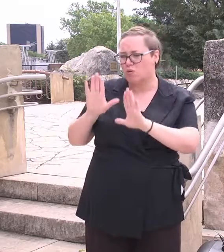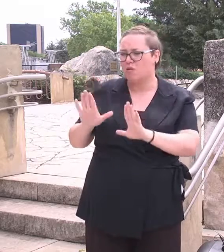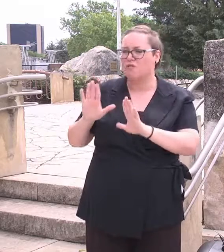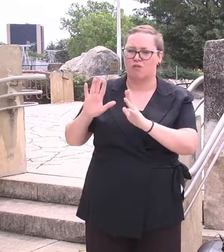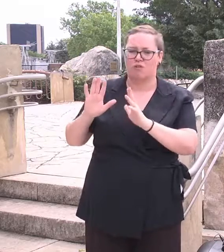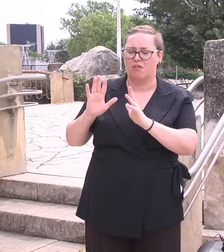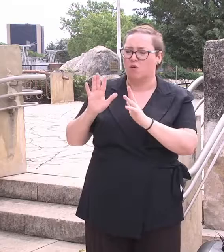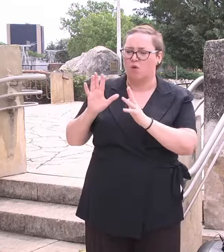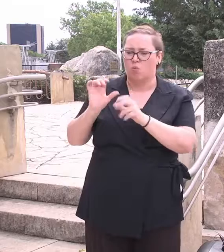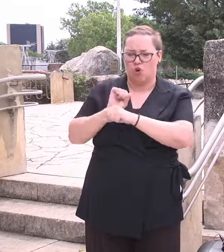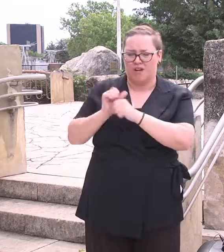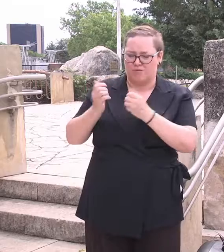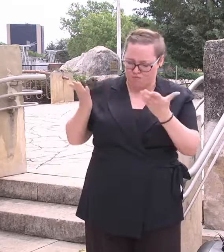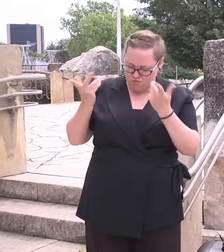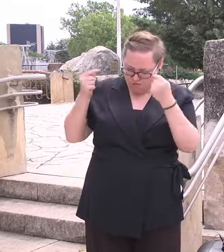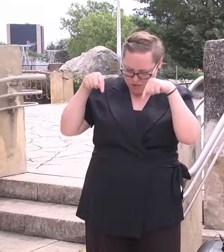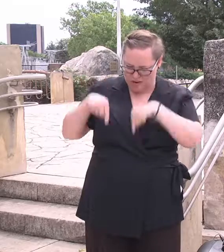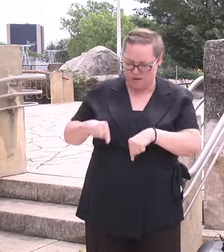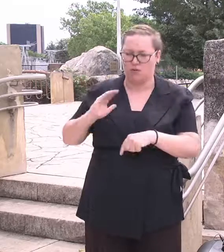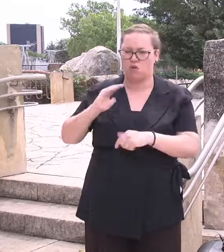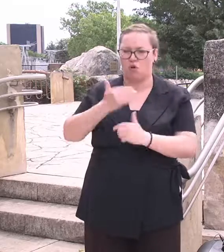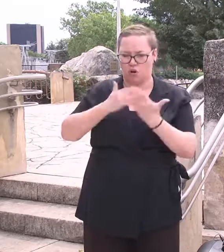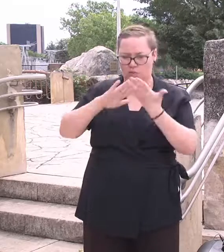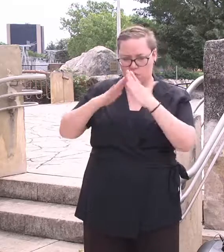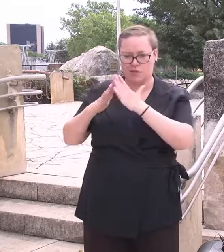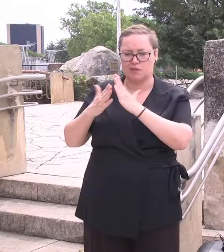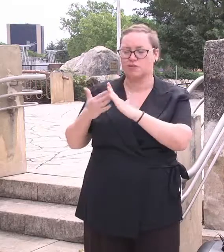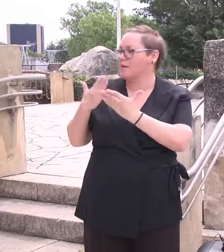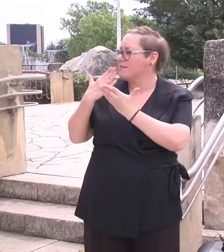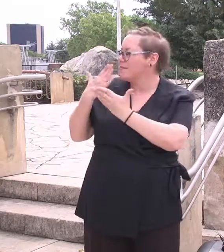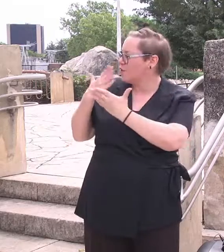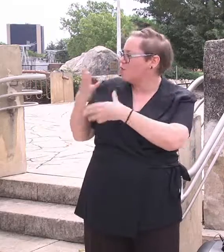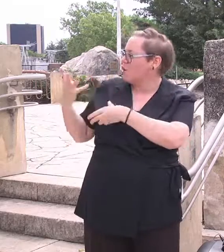them right here in our community so I thank you for being a partner and making sure that